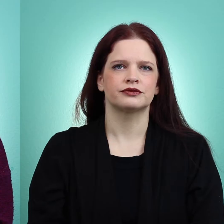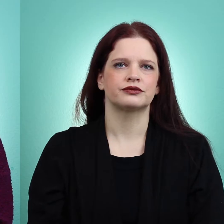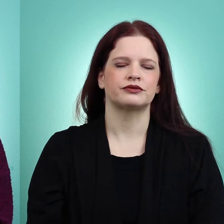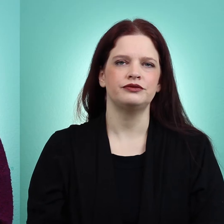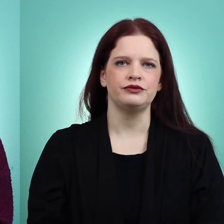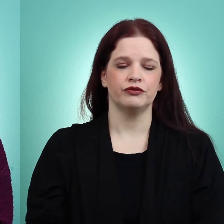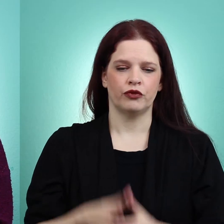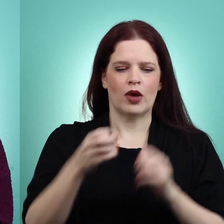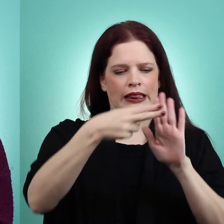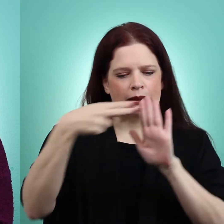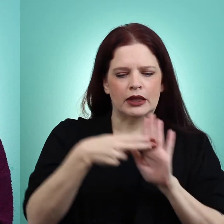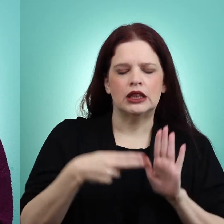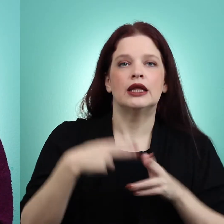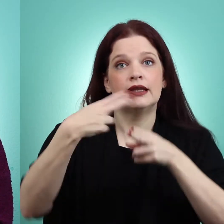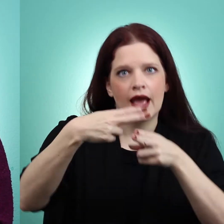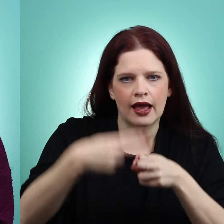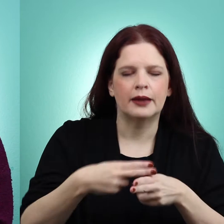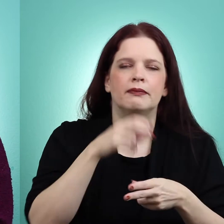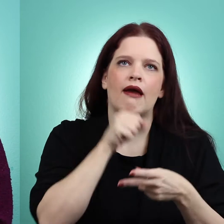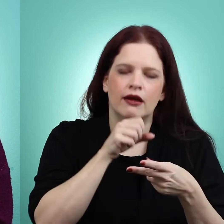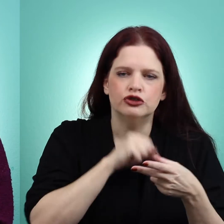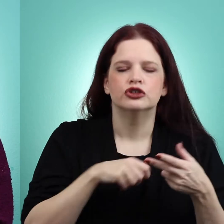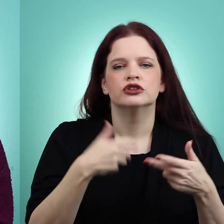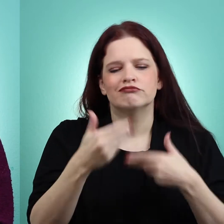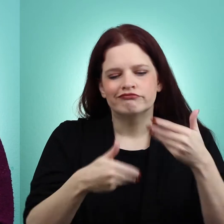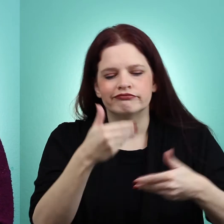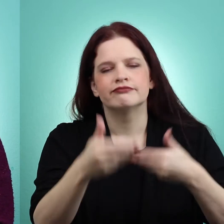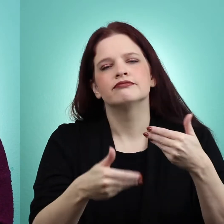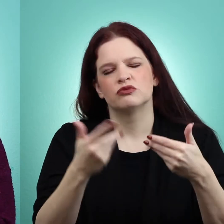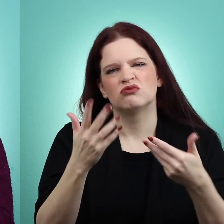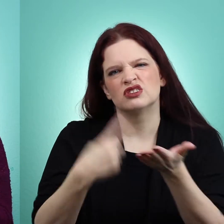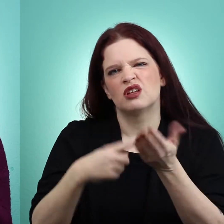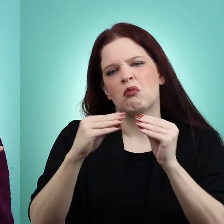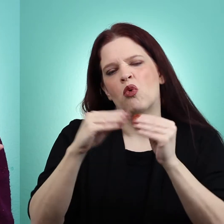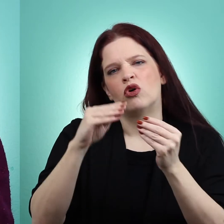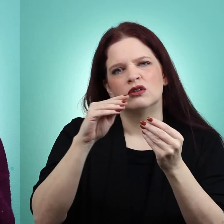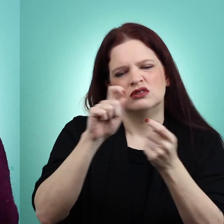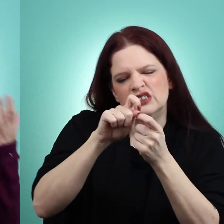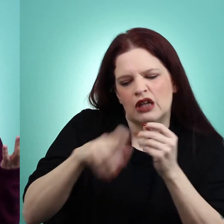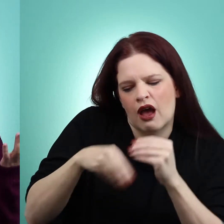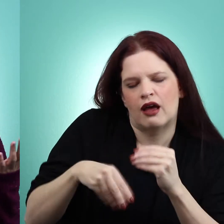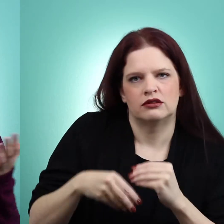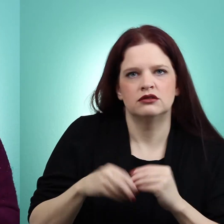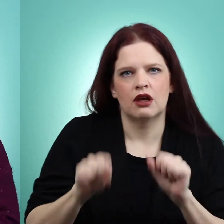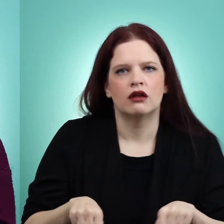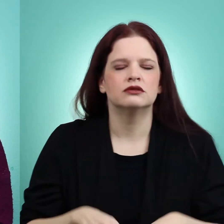We want to label everyone's names ages, and then as we move forward through the video, we'll talk about all the different things that you can start to add to this, family map.